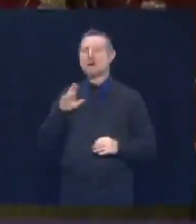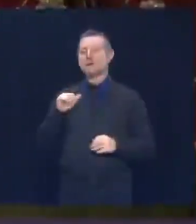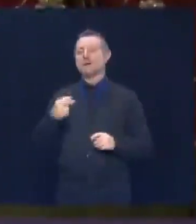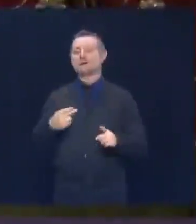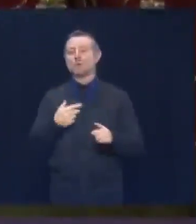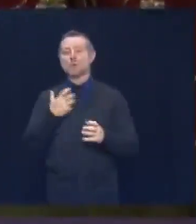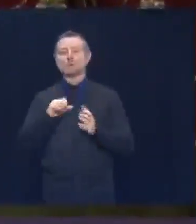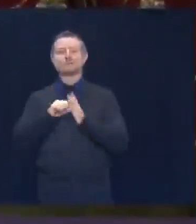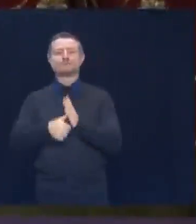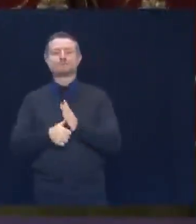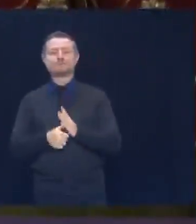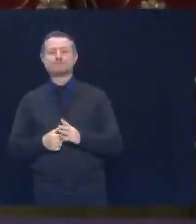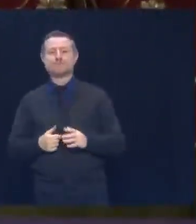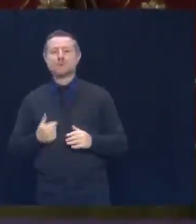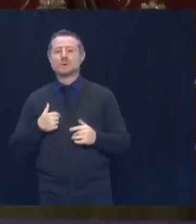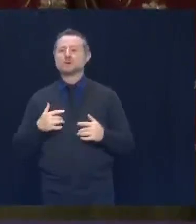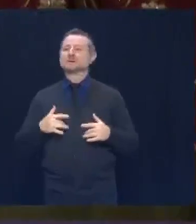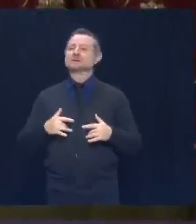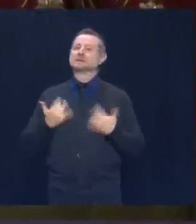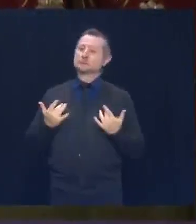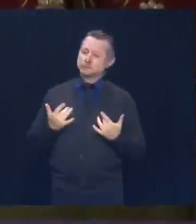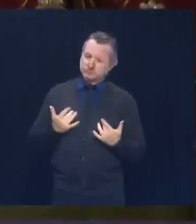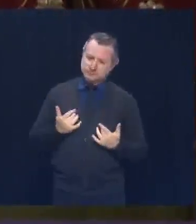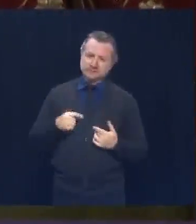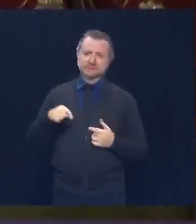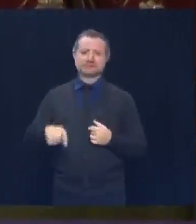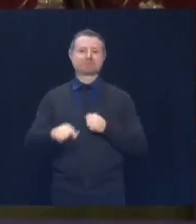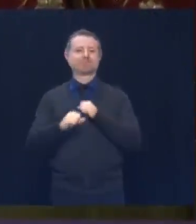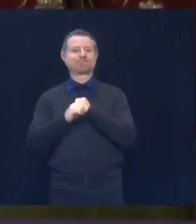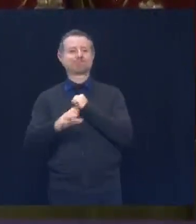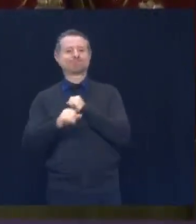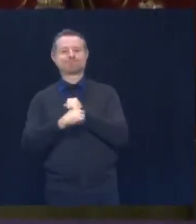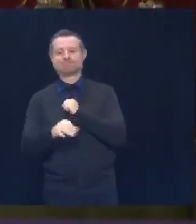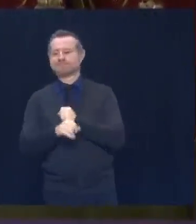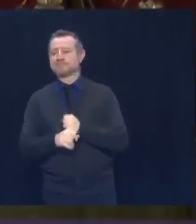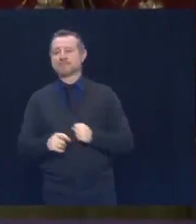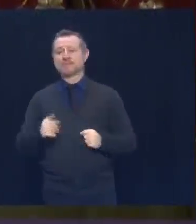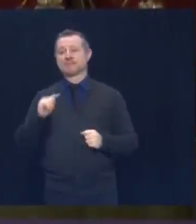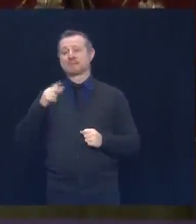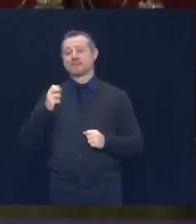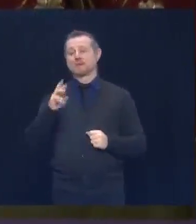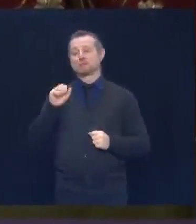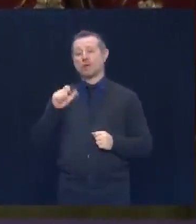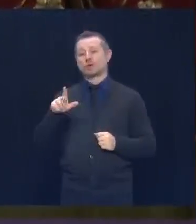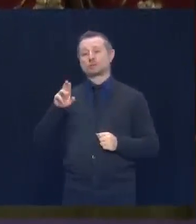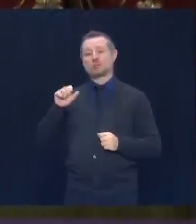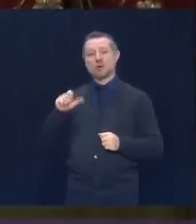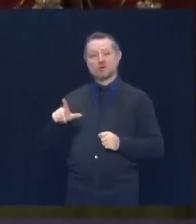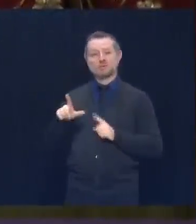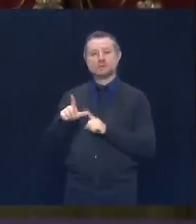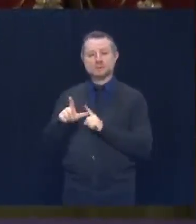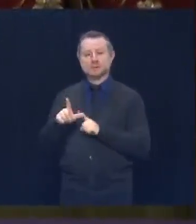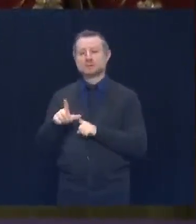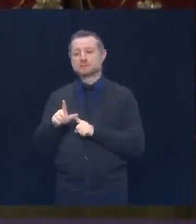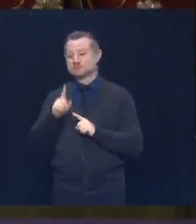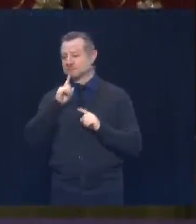MASK-UP? I THINK YOU'VE COVERED IT, BUT JUST TO REITERATE, WE'RE SO THRILLED TO BE LAUNCHING THIS ÷=L